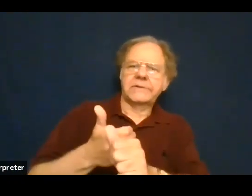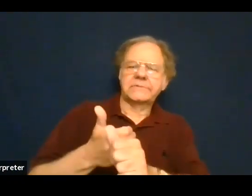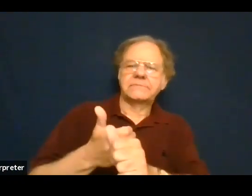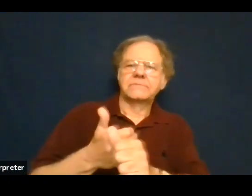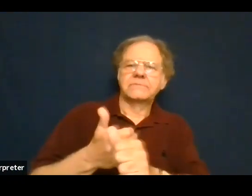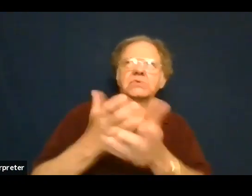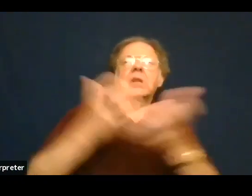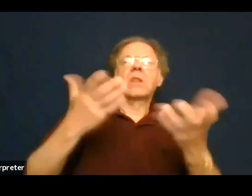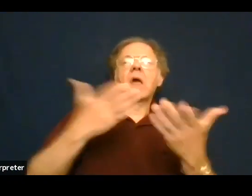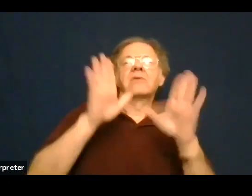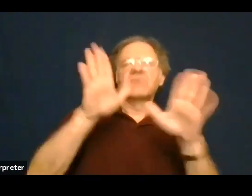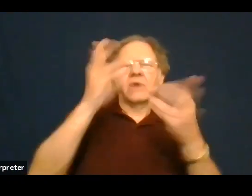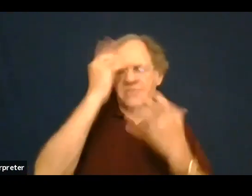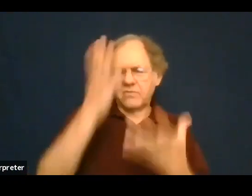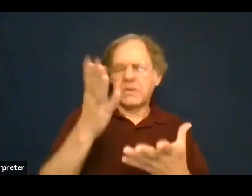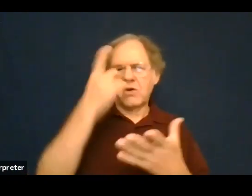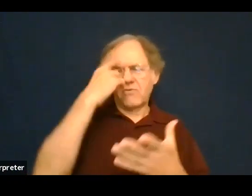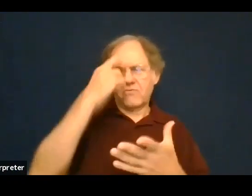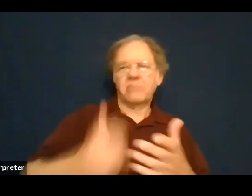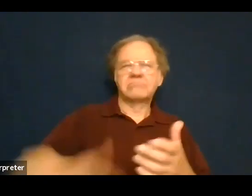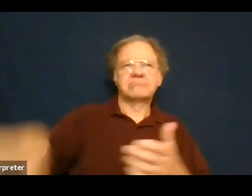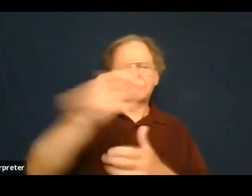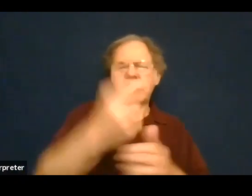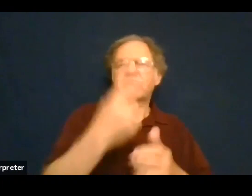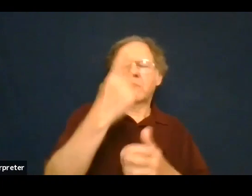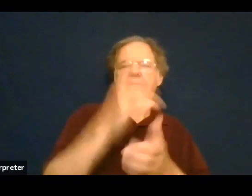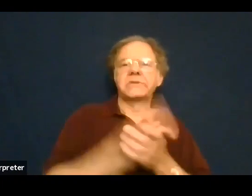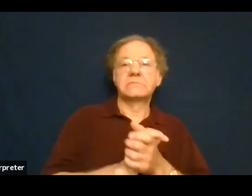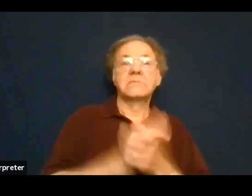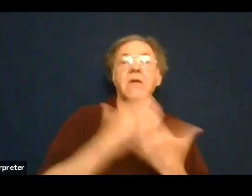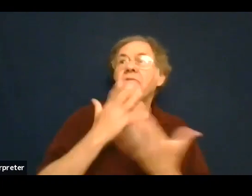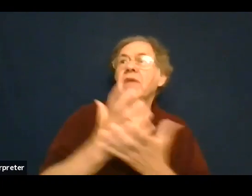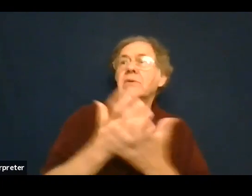for everyone on those. Oh, thank you so much. Because that's one of the places we